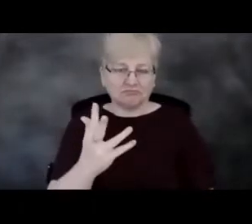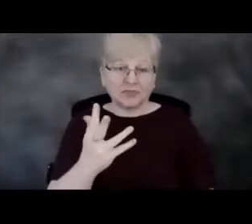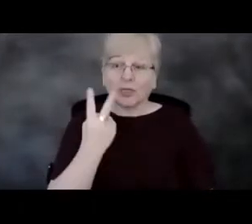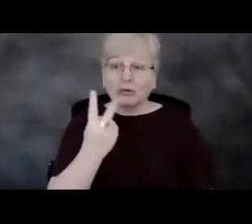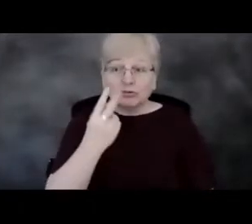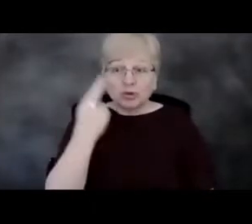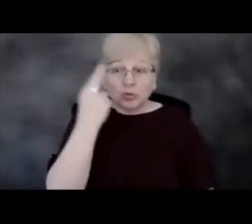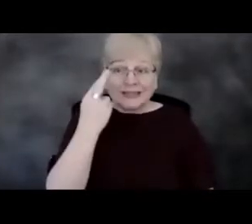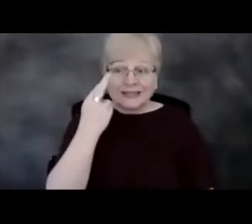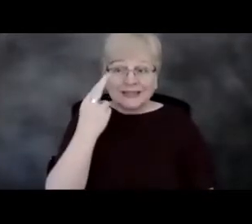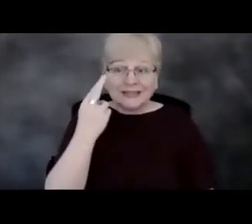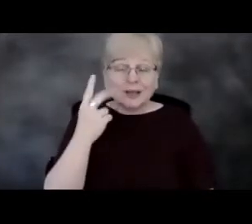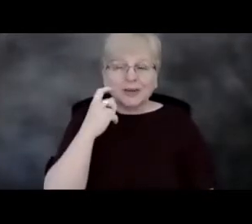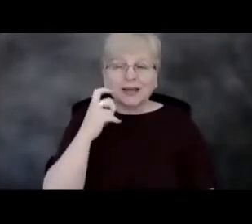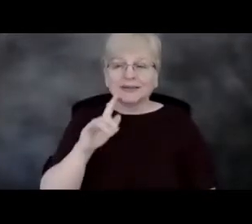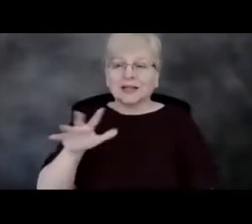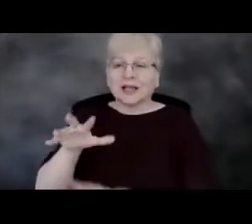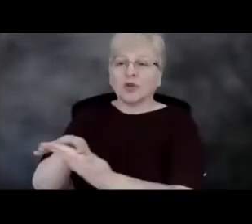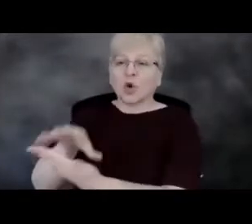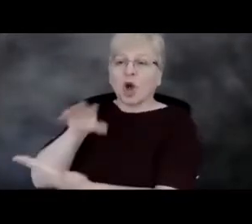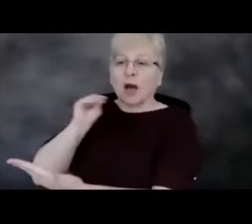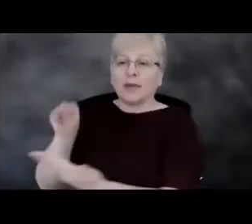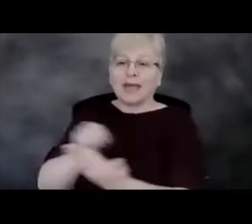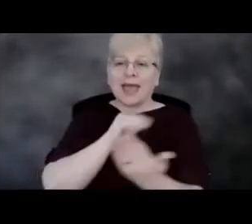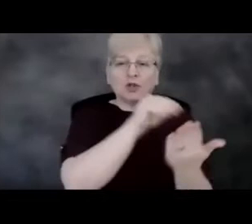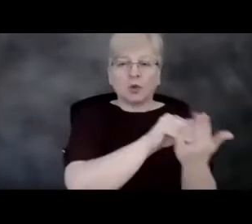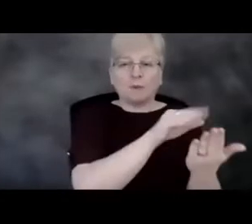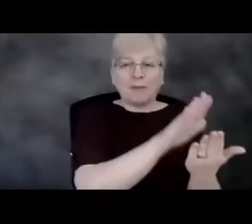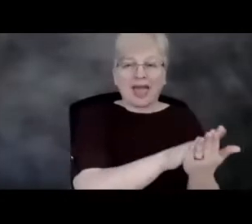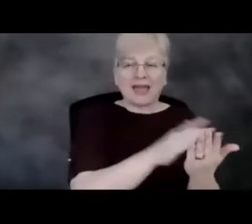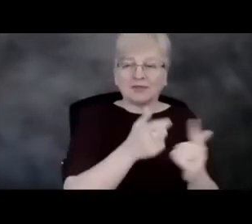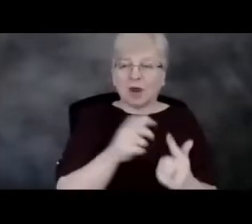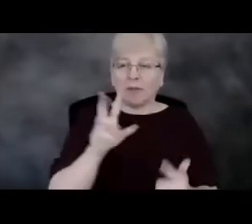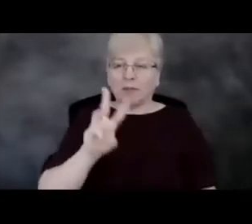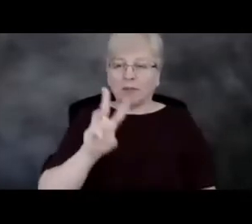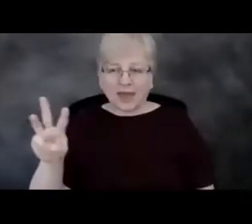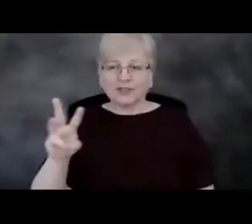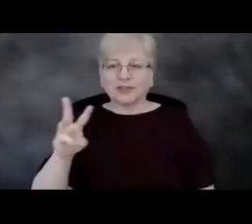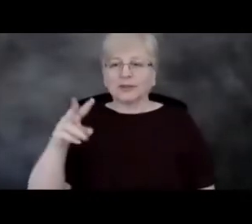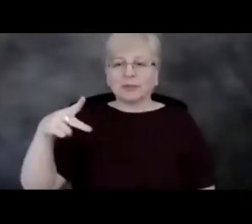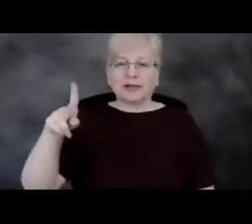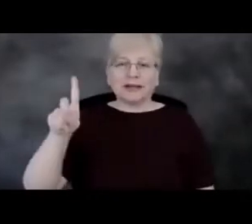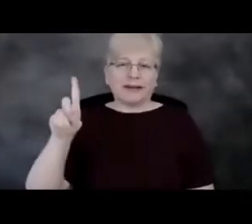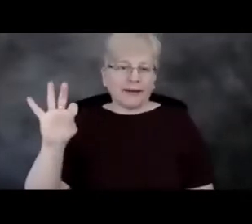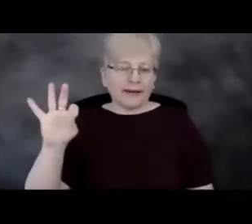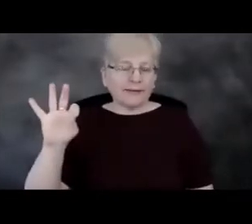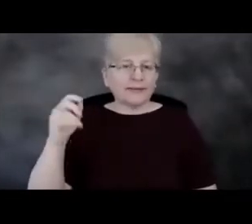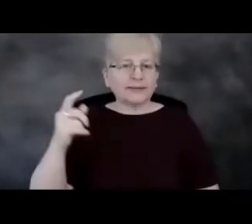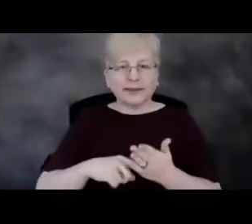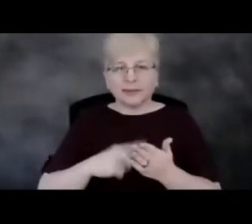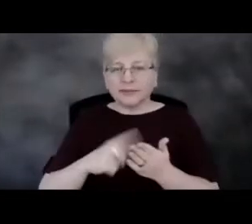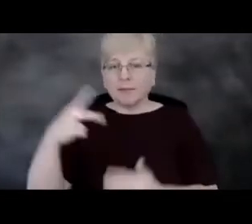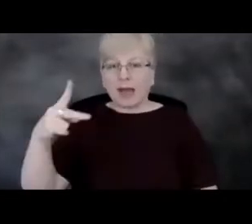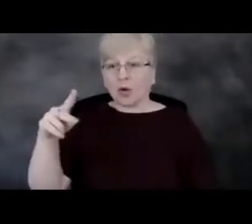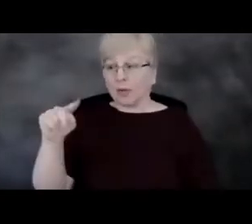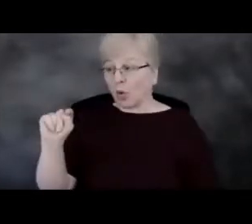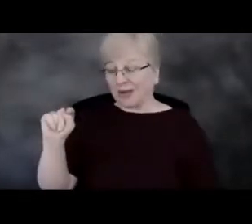pasting from webpages from PDFs, sometimes from PowerPoint, there can be a lot of so-called